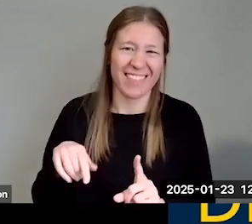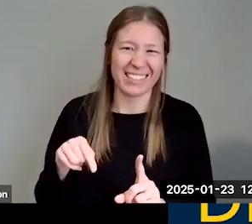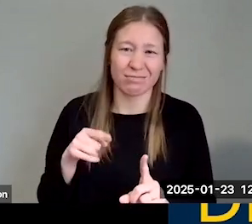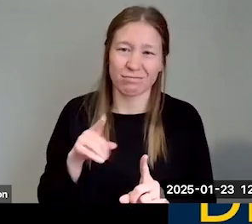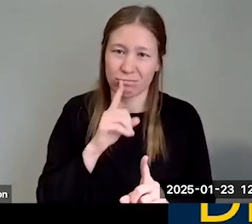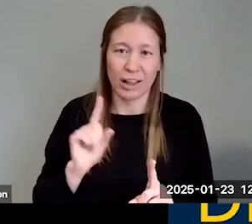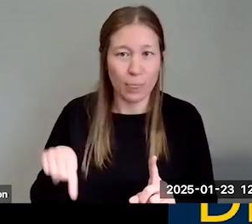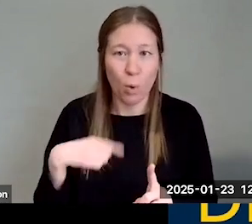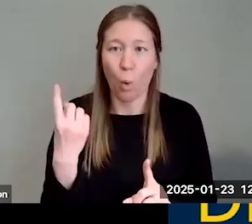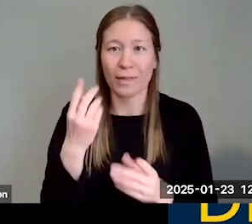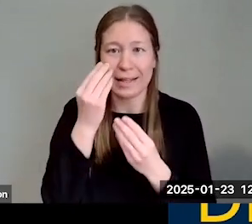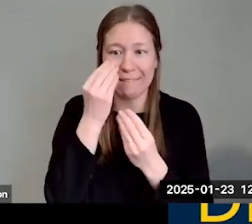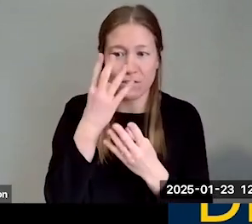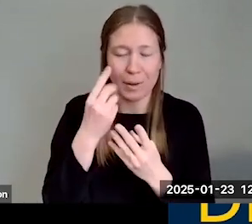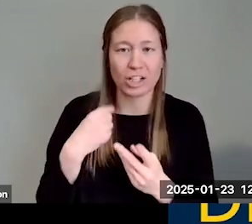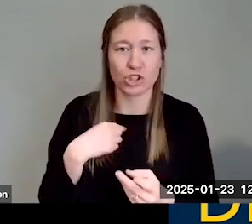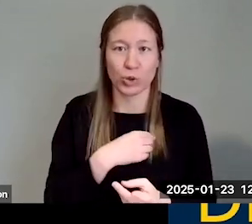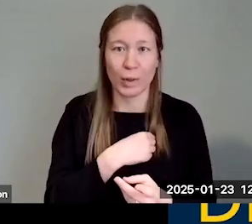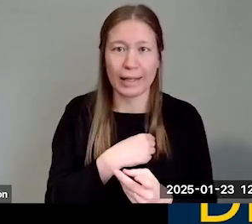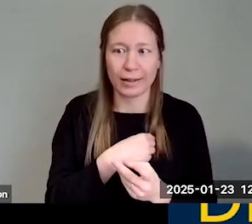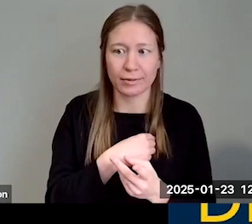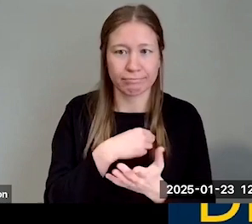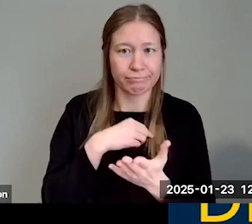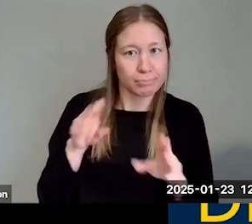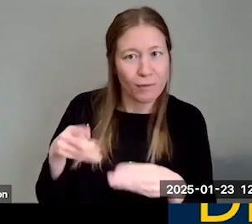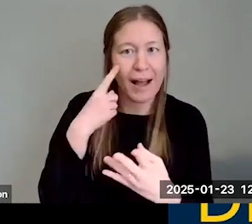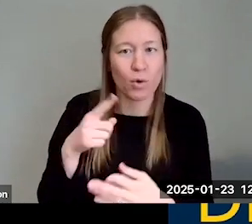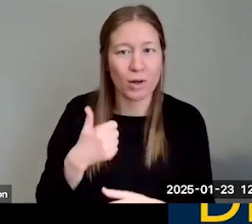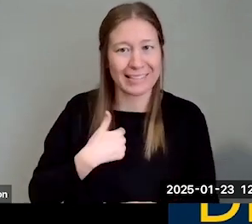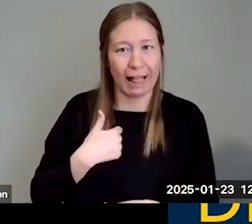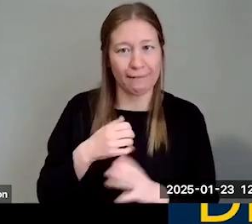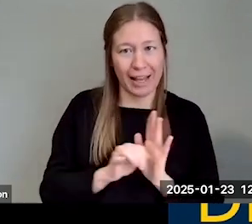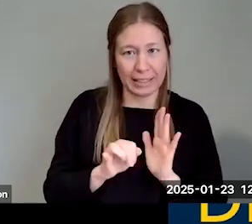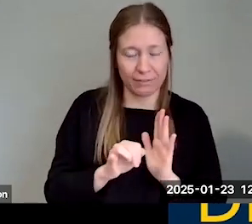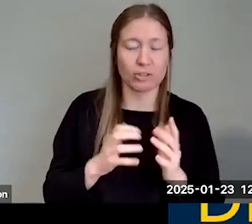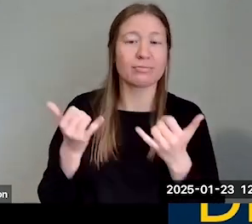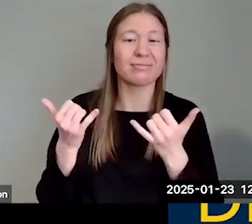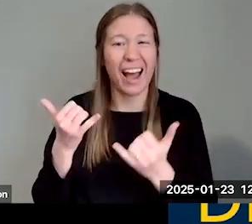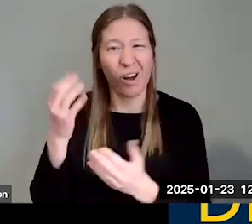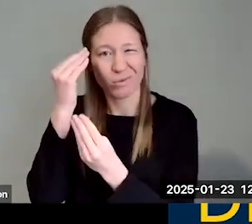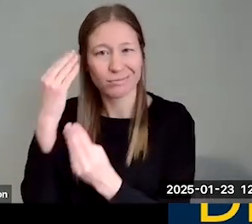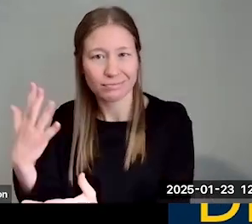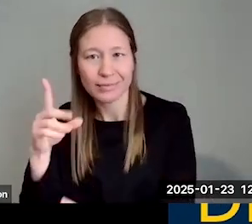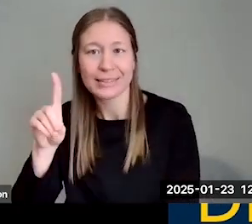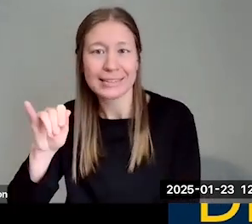that we provide on self-ID. But for disclosure, we look at this as maybe the first step